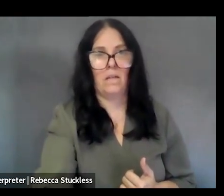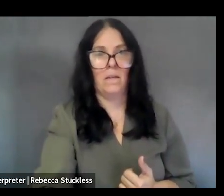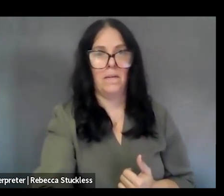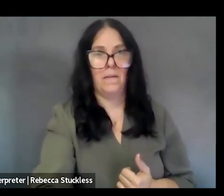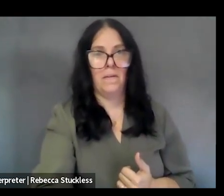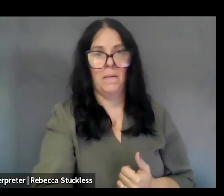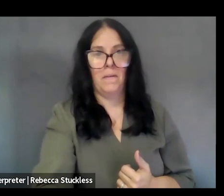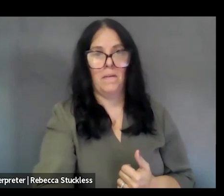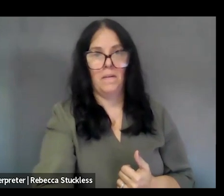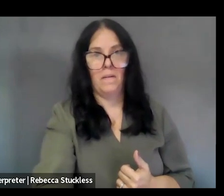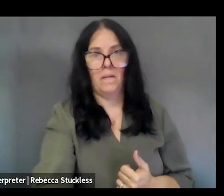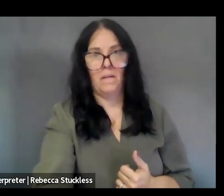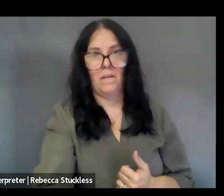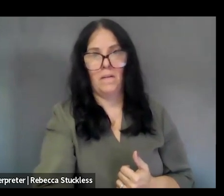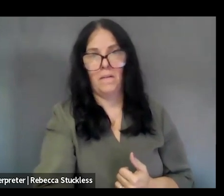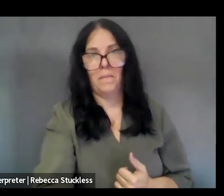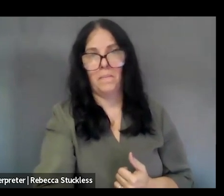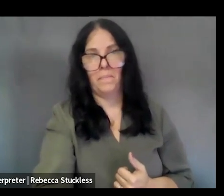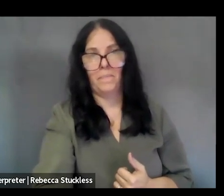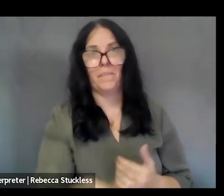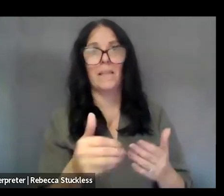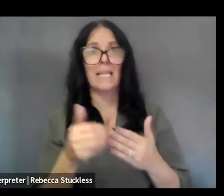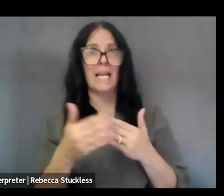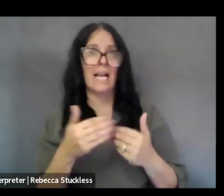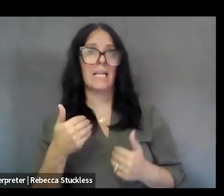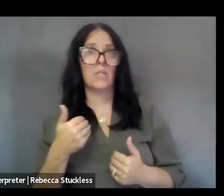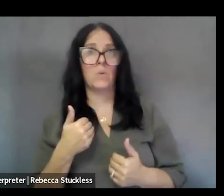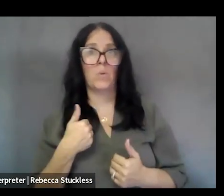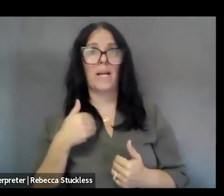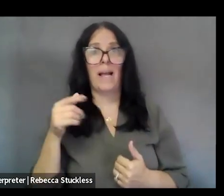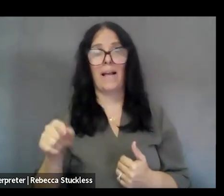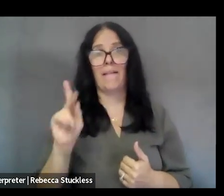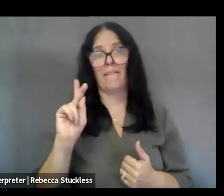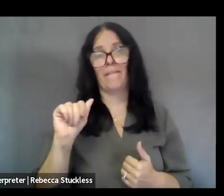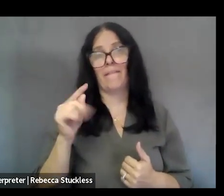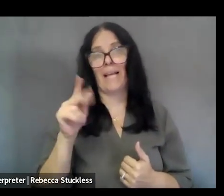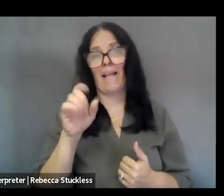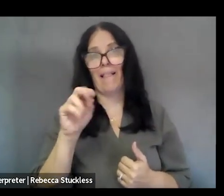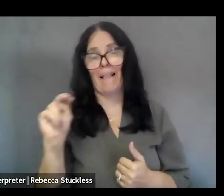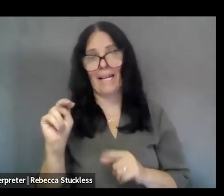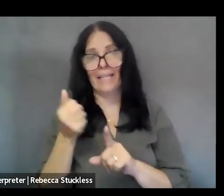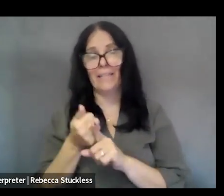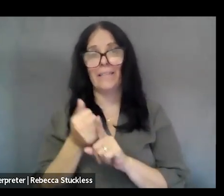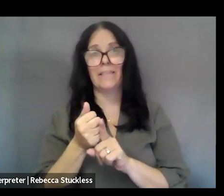Pathways Vermont, she has a Bachelor's of Social Work and her personal interests are inequity,